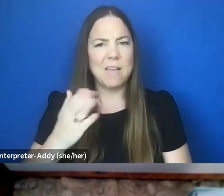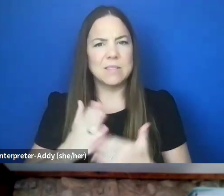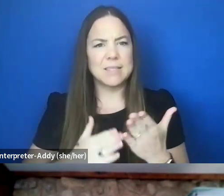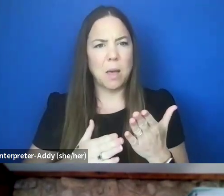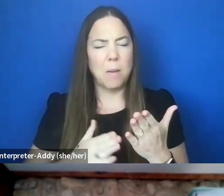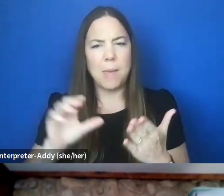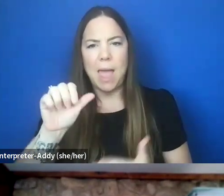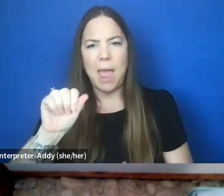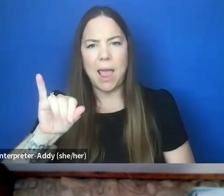Don Dew: to